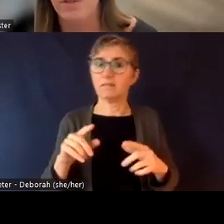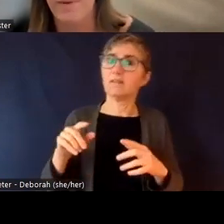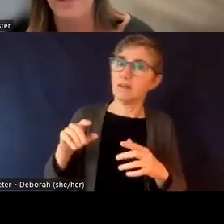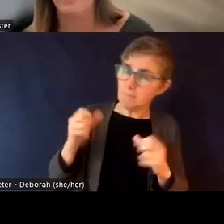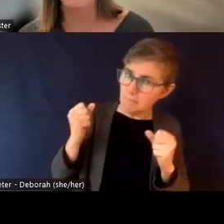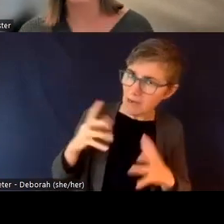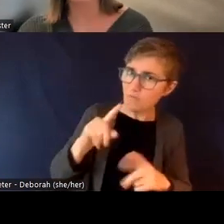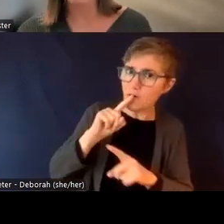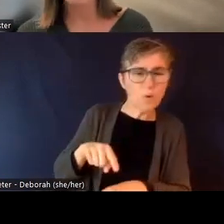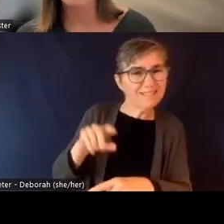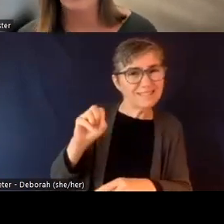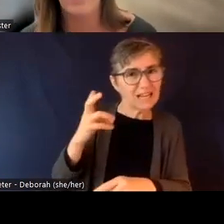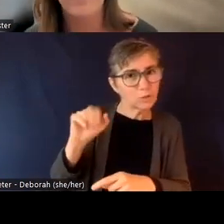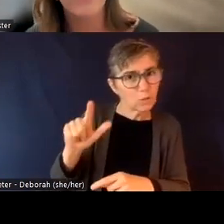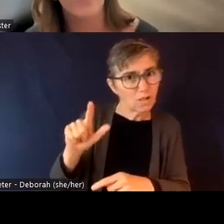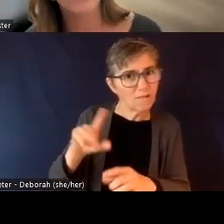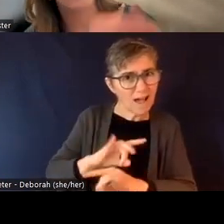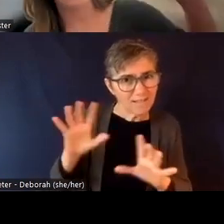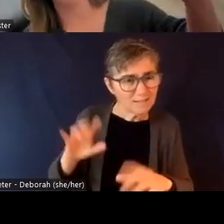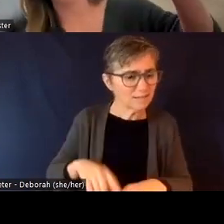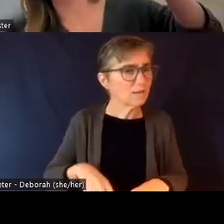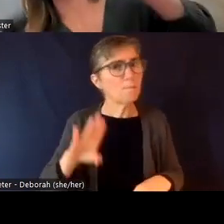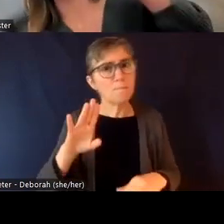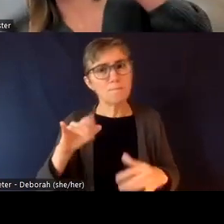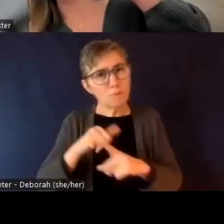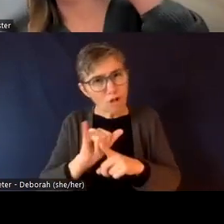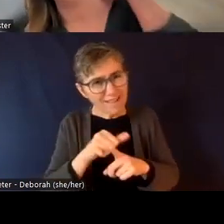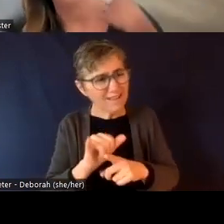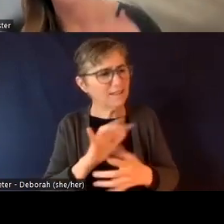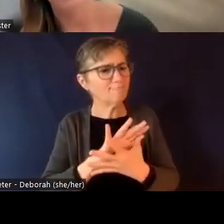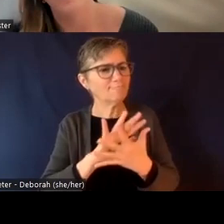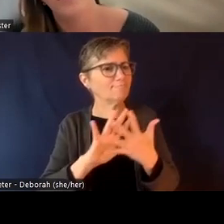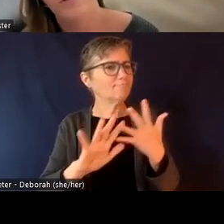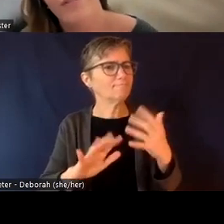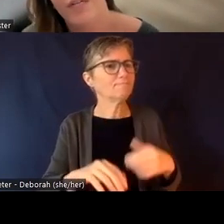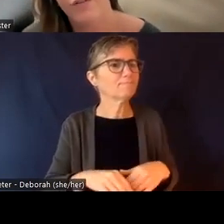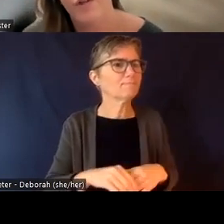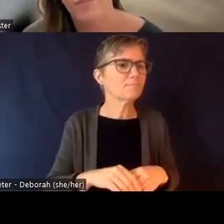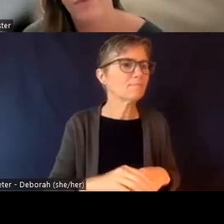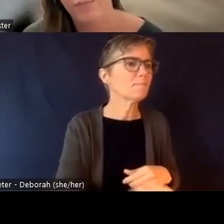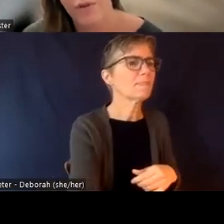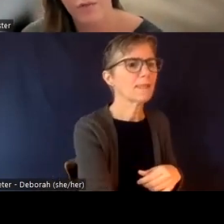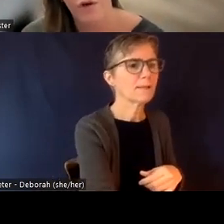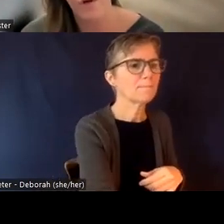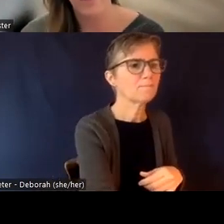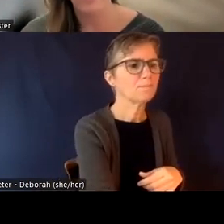in the past year. So what I have up on the screen here are some data from some of our